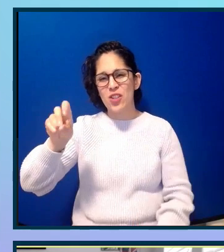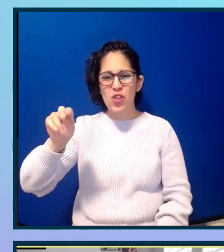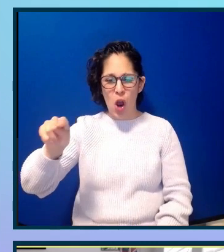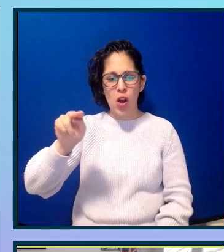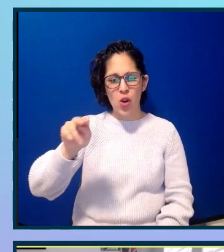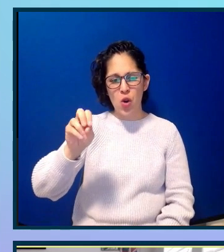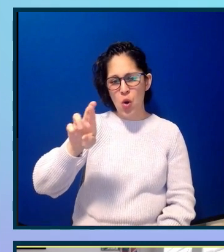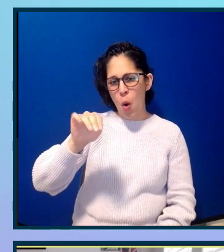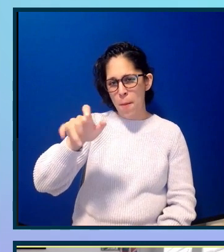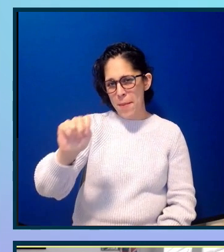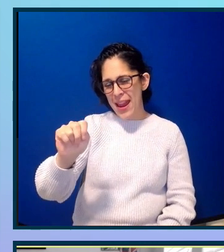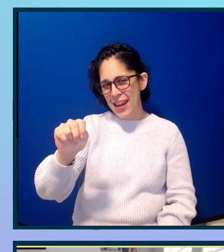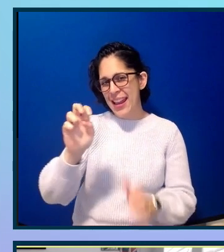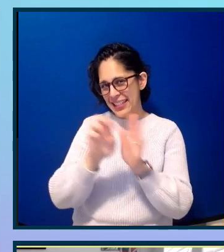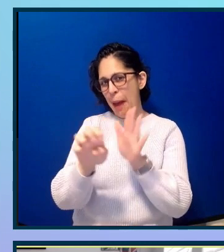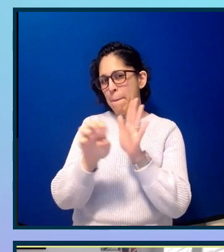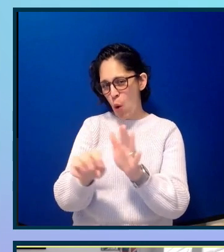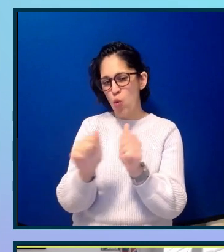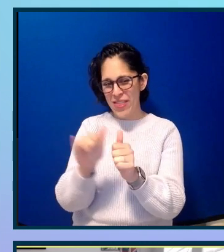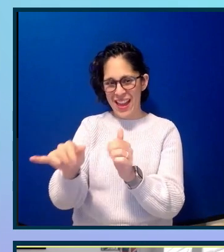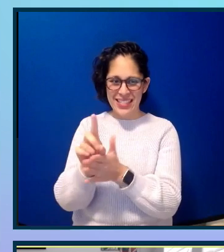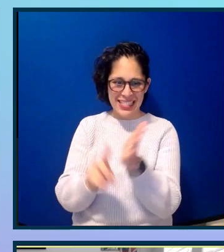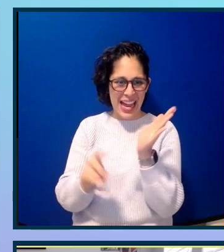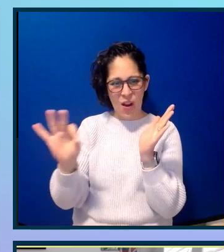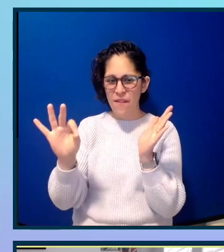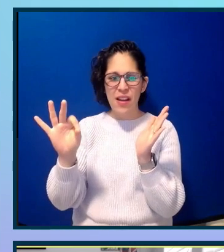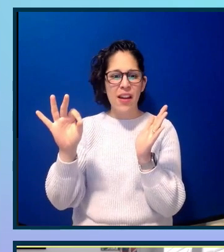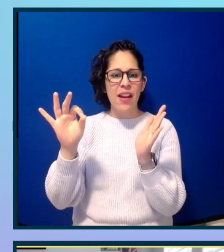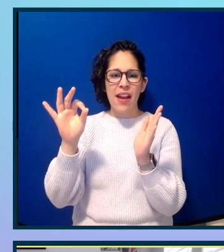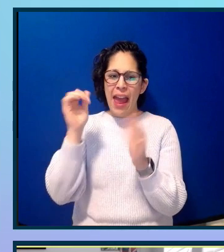in the design of everyday things, of a door.